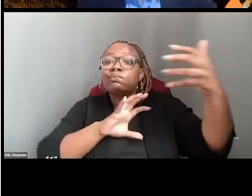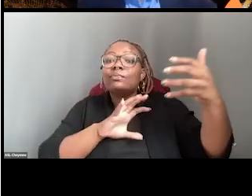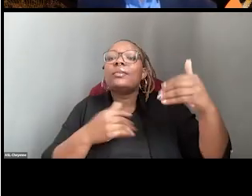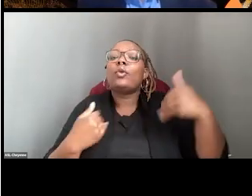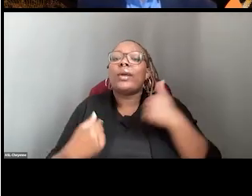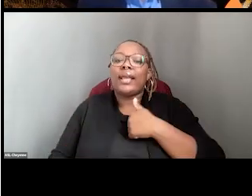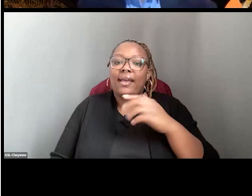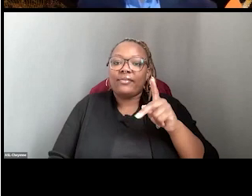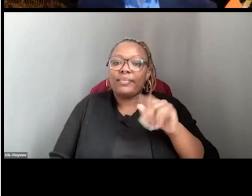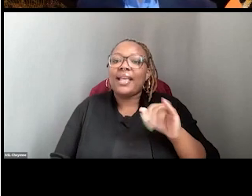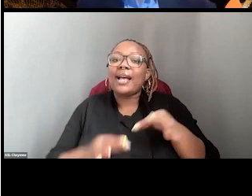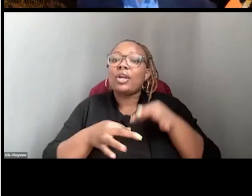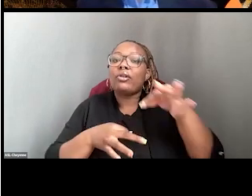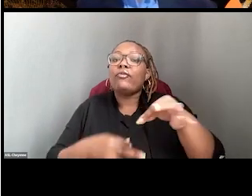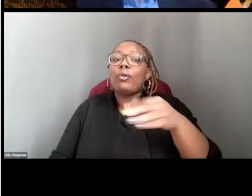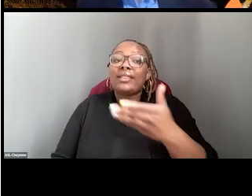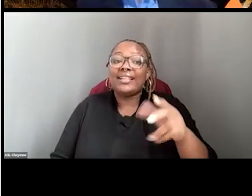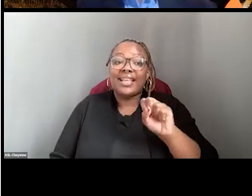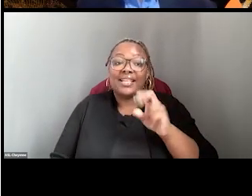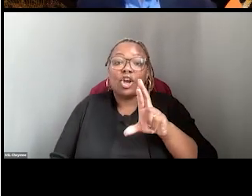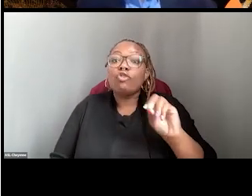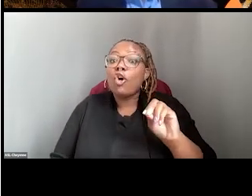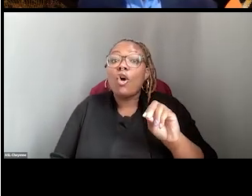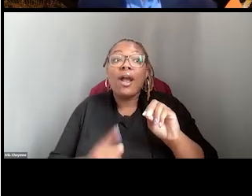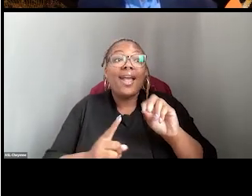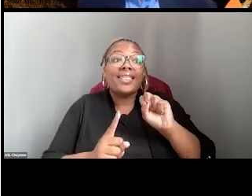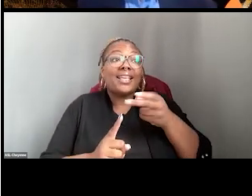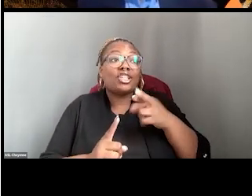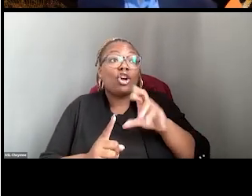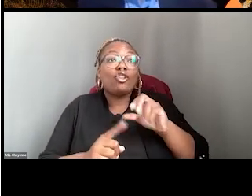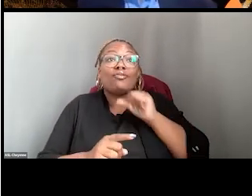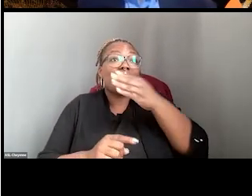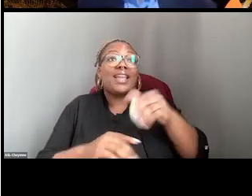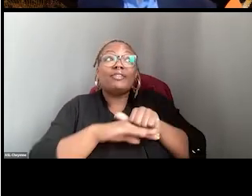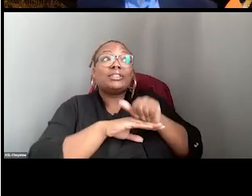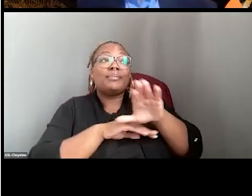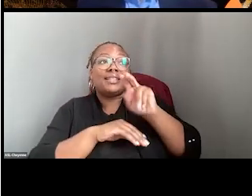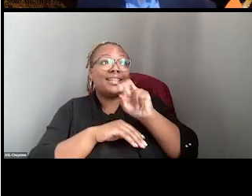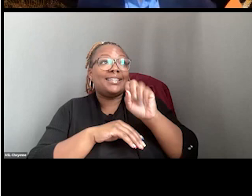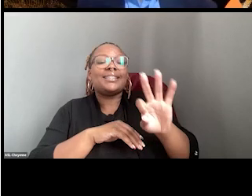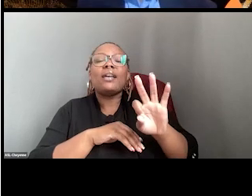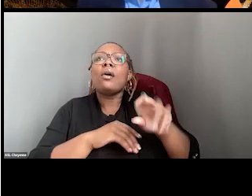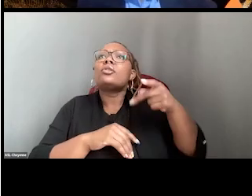and the SRO never actually submits them to the NSF. So the PI believes that they've gotten a no-cost extension,